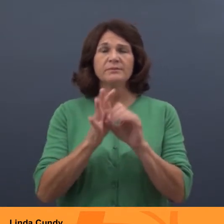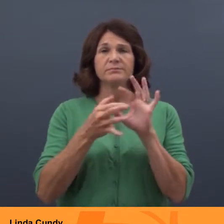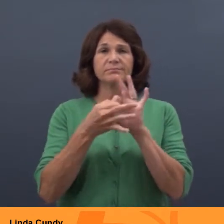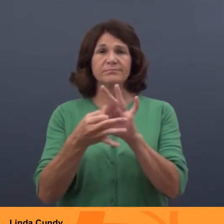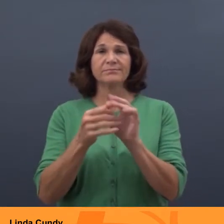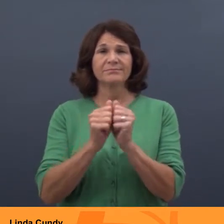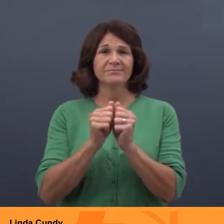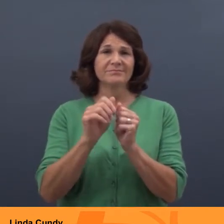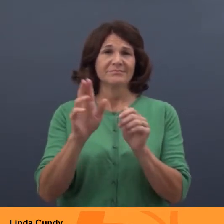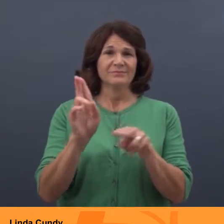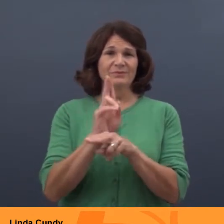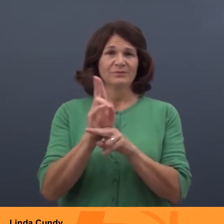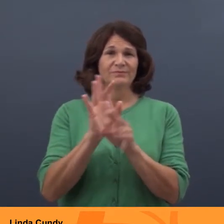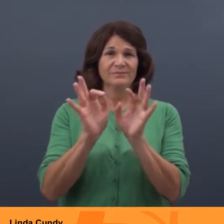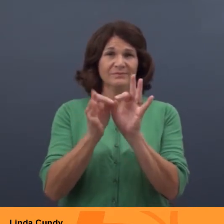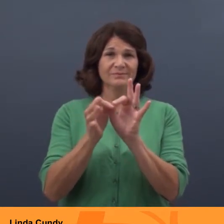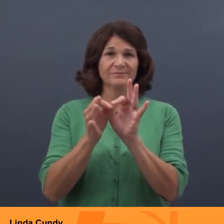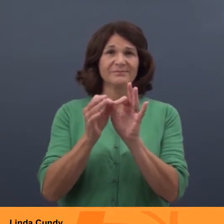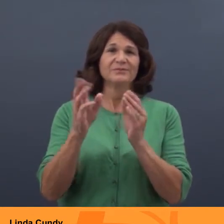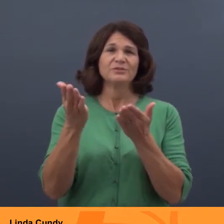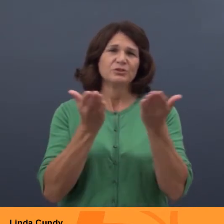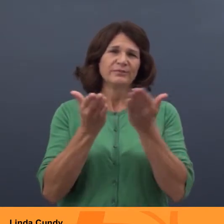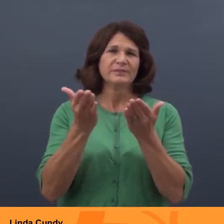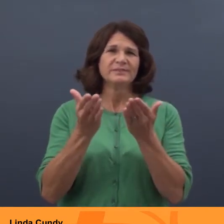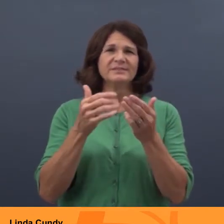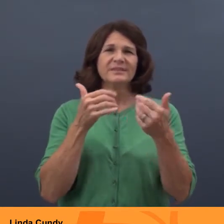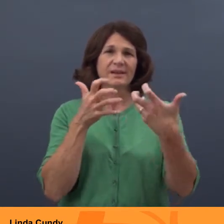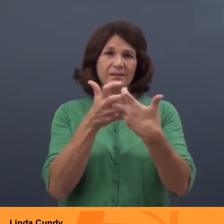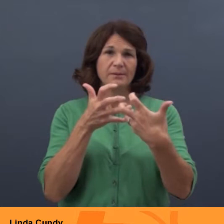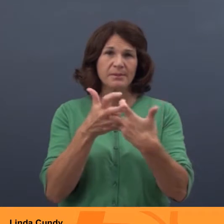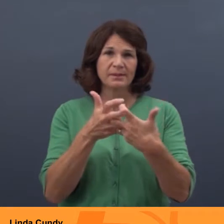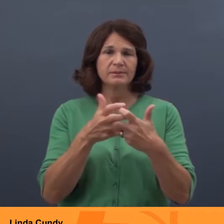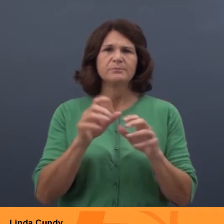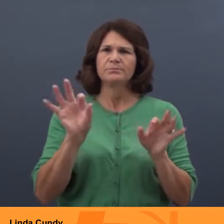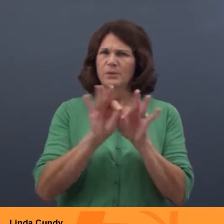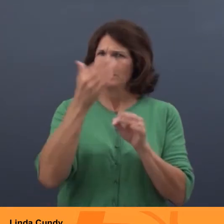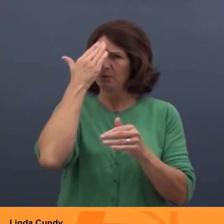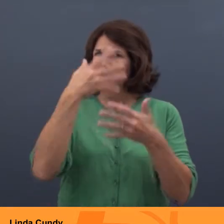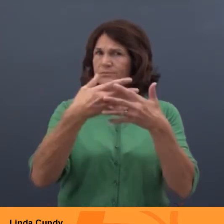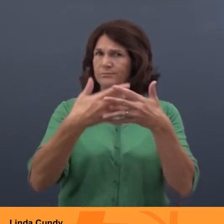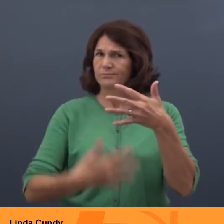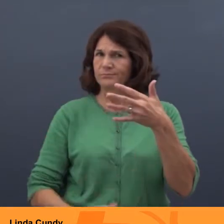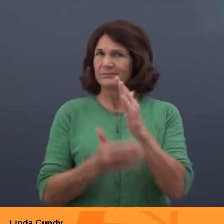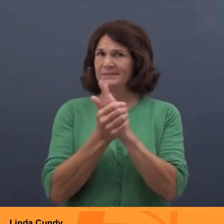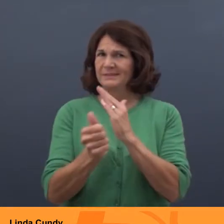When using an interpreter or various accommodation services an independent, self advocating